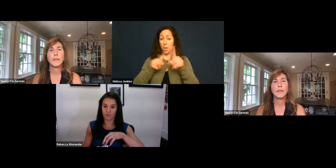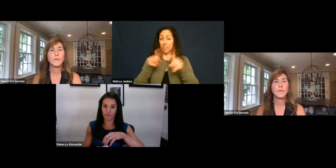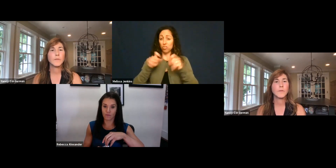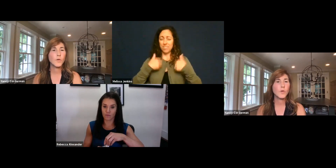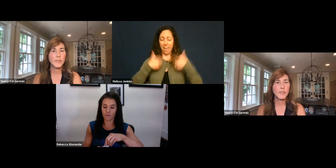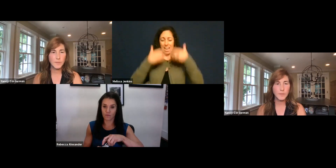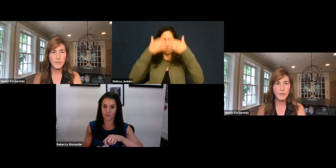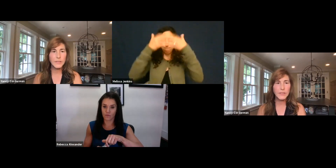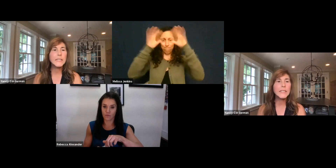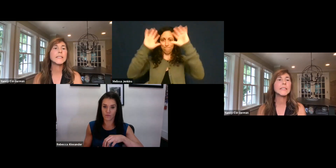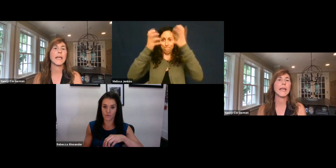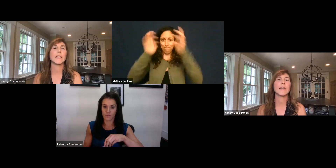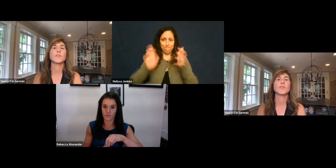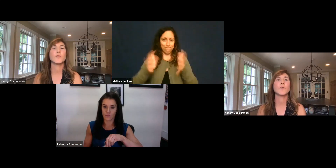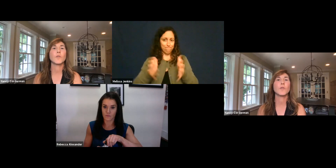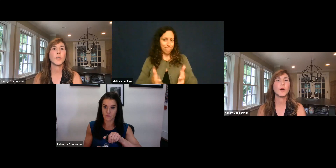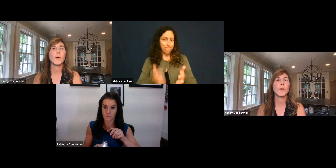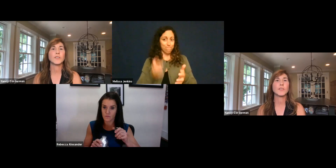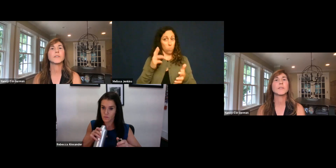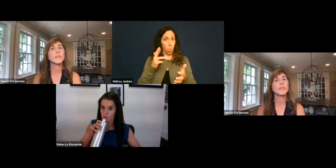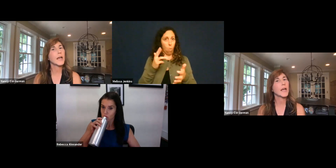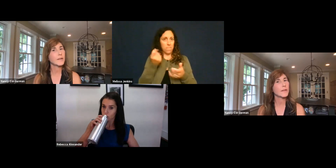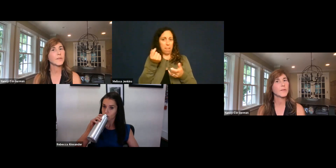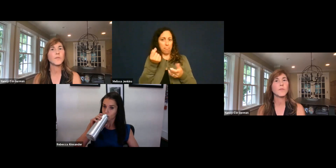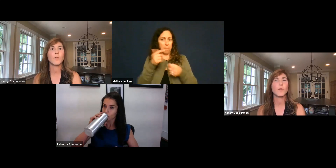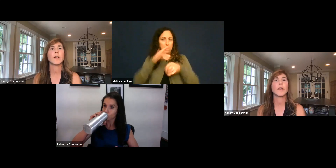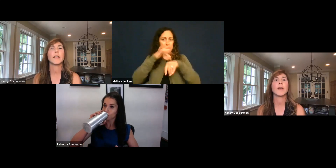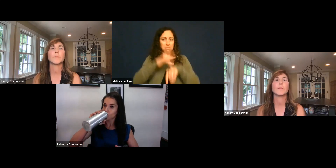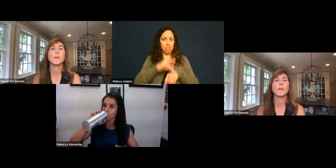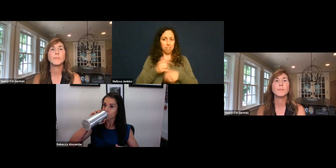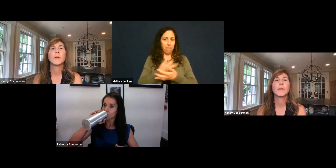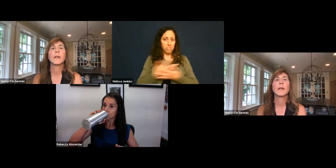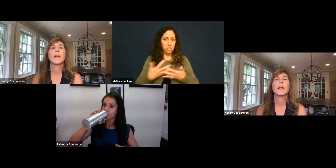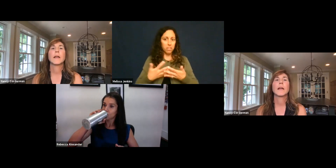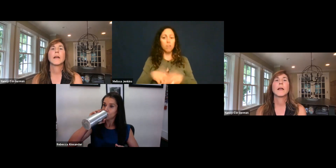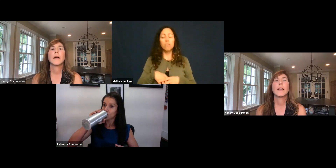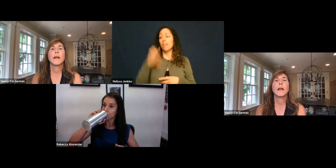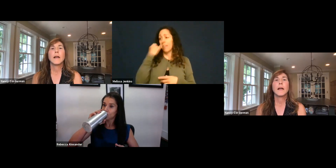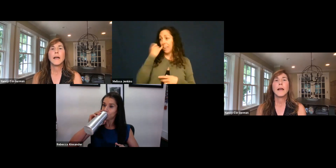And of course, please enter your questions live if you are able.